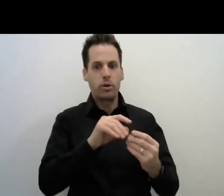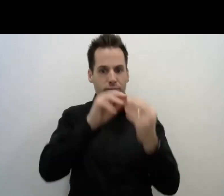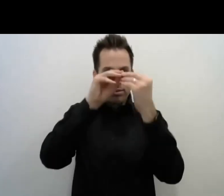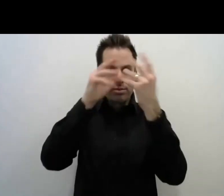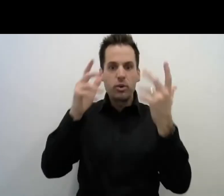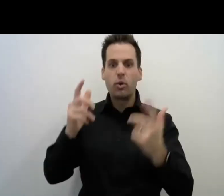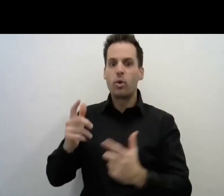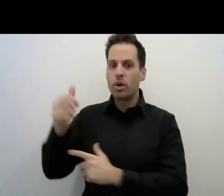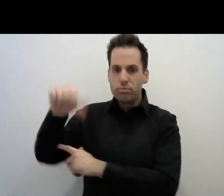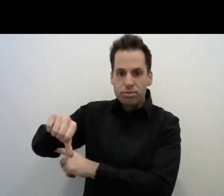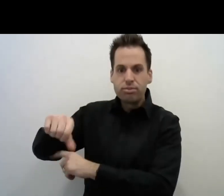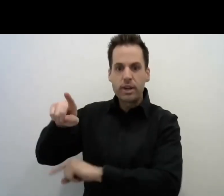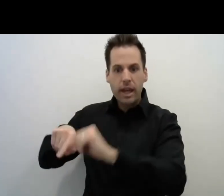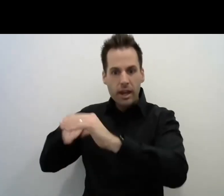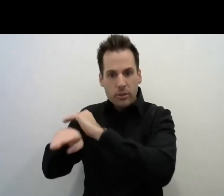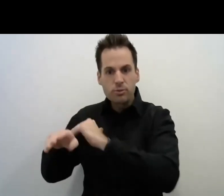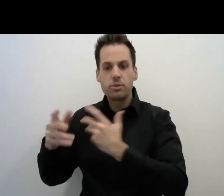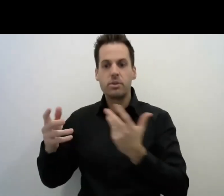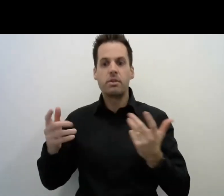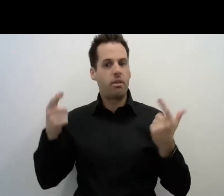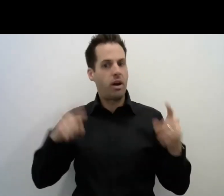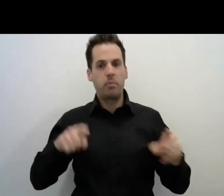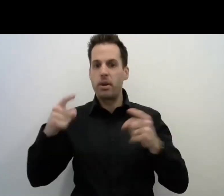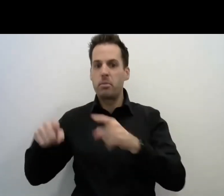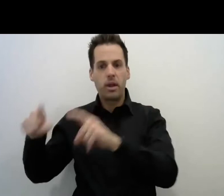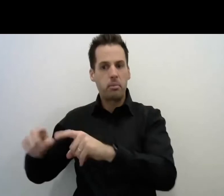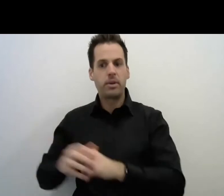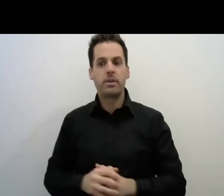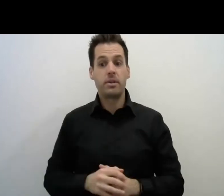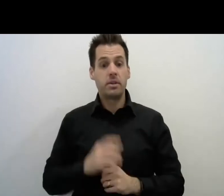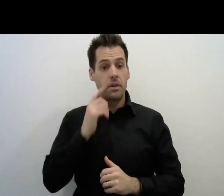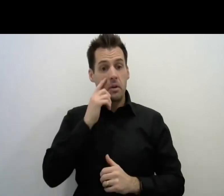and the the issue you raise and i i i you know we're all different in how we deal with these